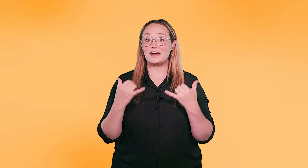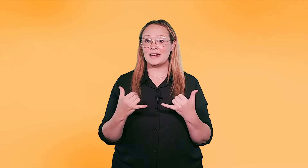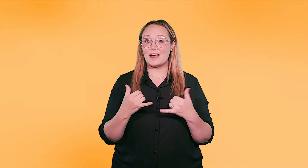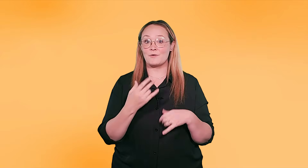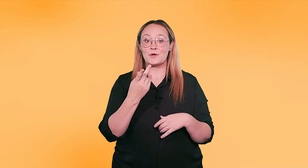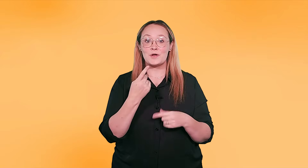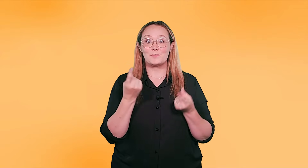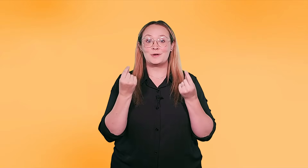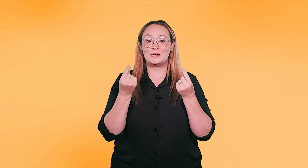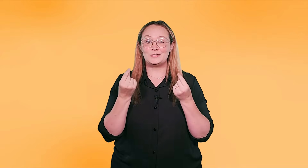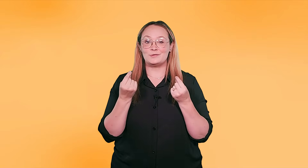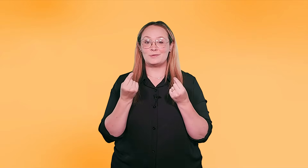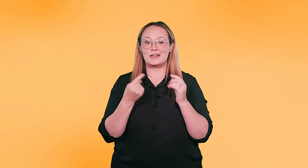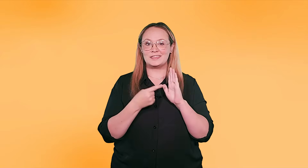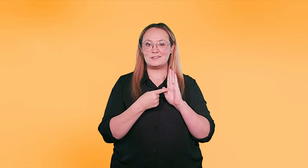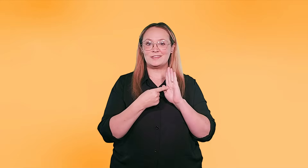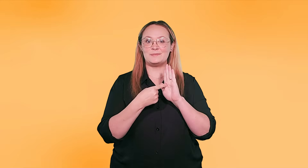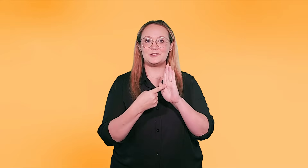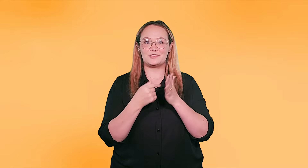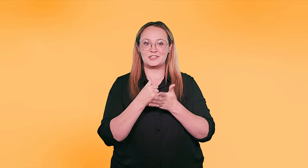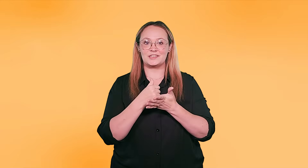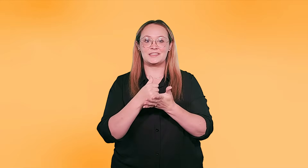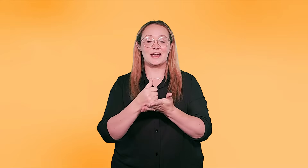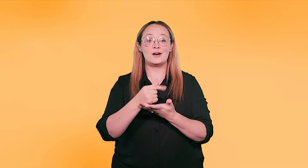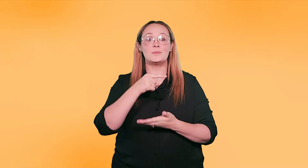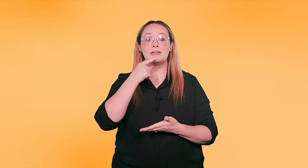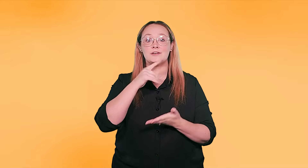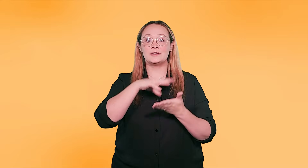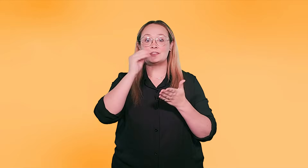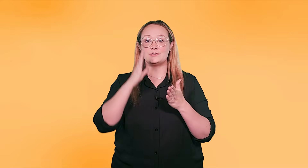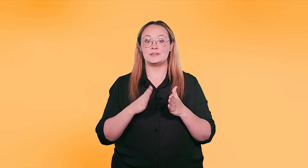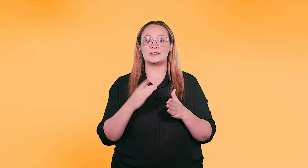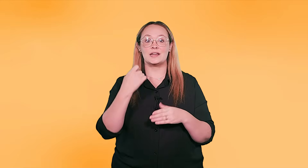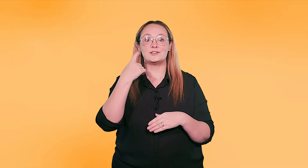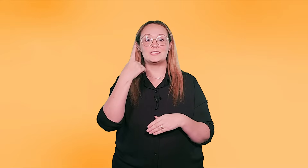Right now, we're going to do a little demonstration to help hearing students